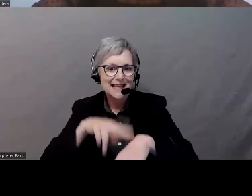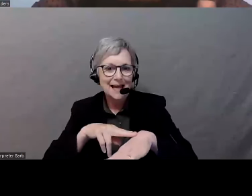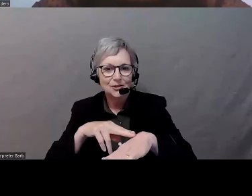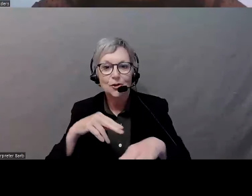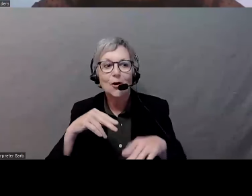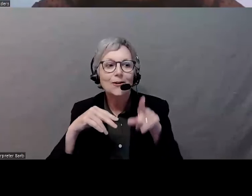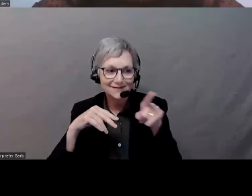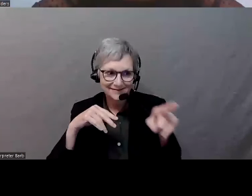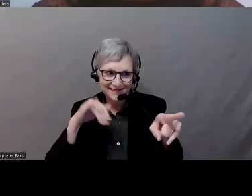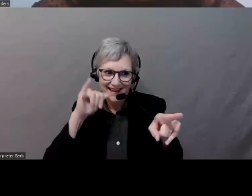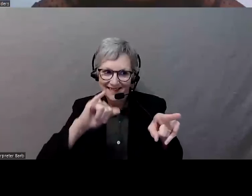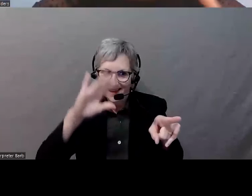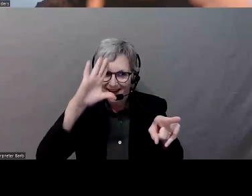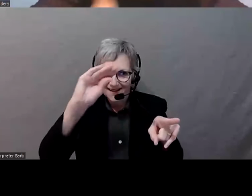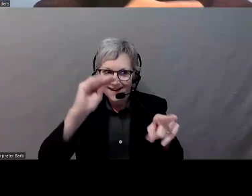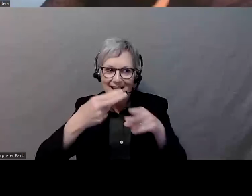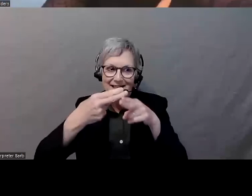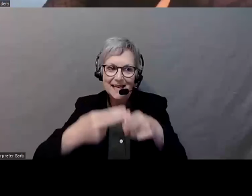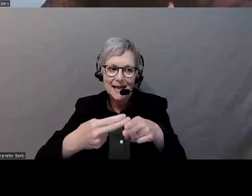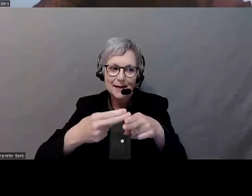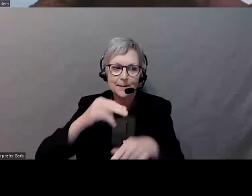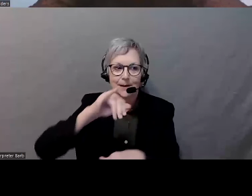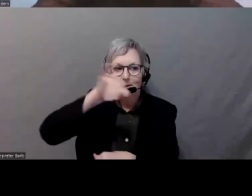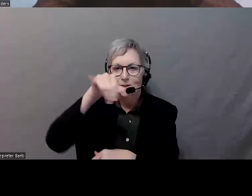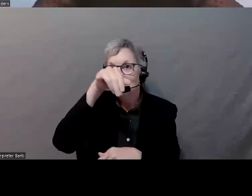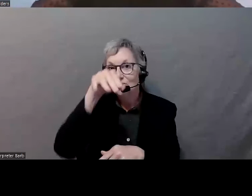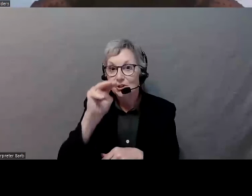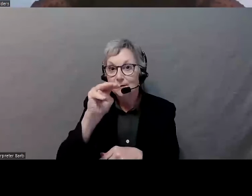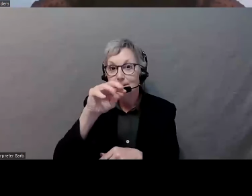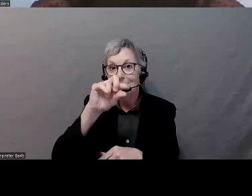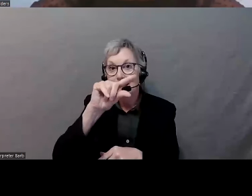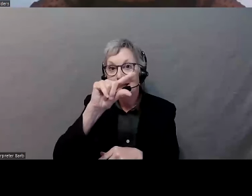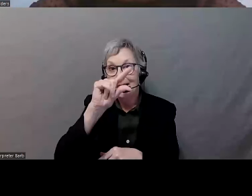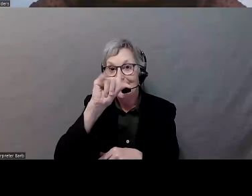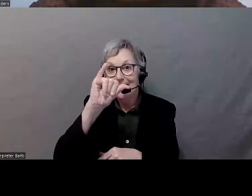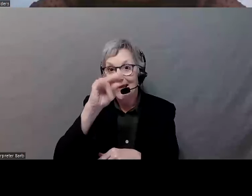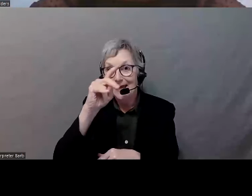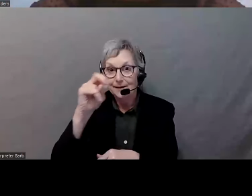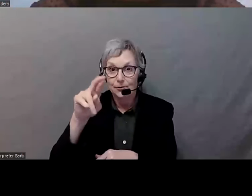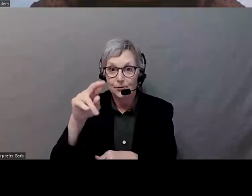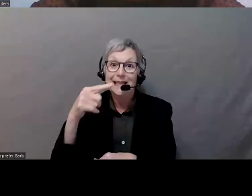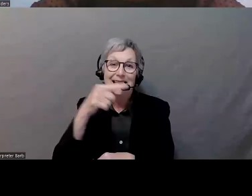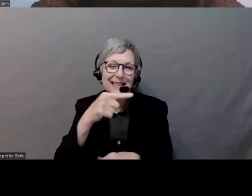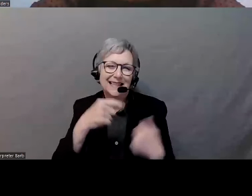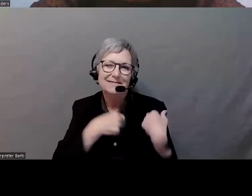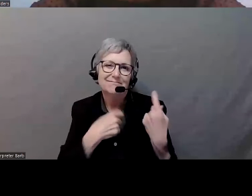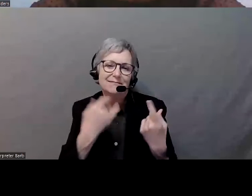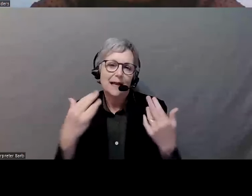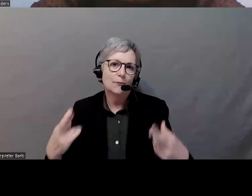HIS NAME IS JIM GAINER. HE HAS RETIRED, BUT HE CAME WHEN WE WERE